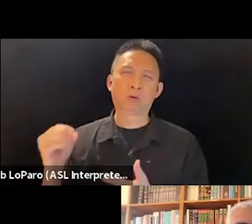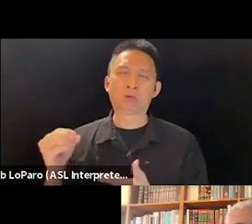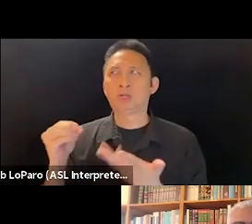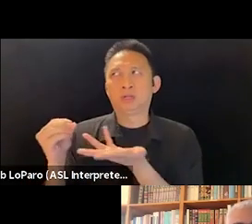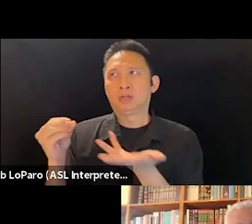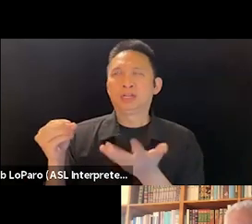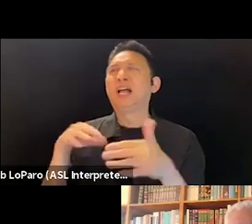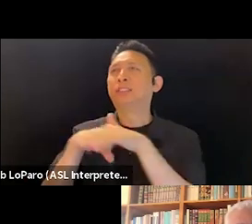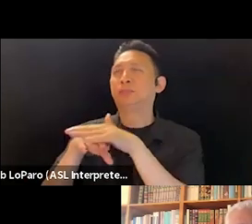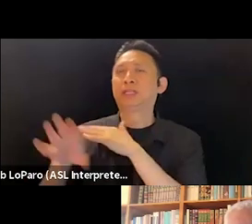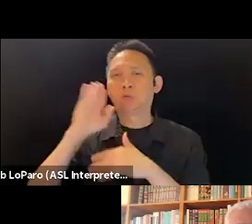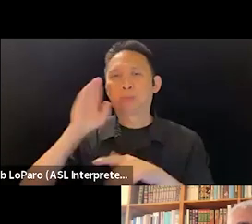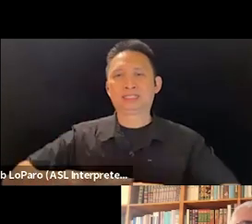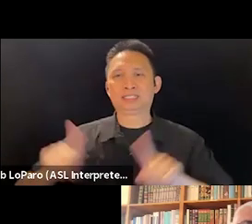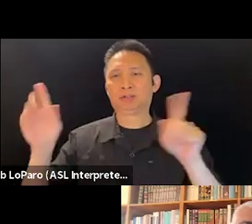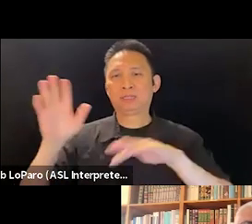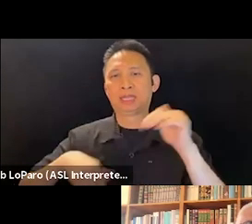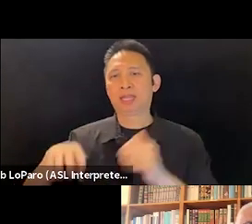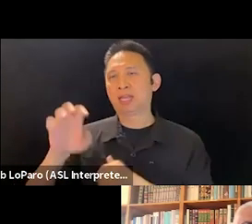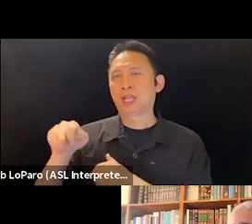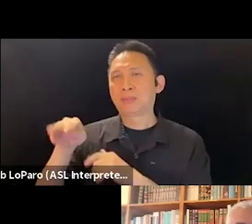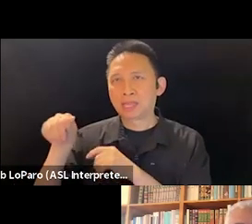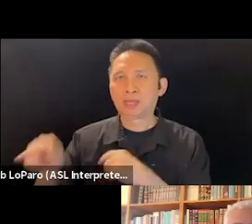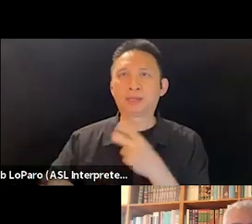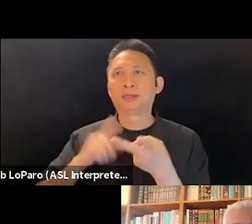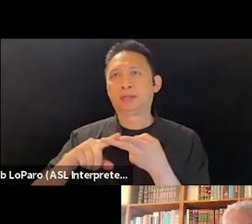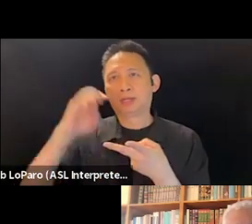from the MENA in the Europe or from Europe in MENA.